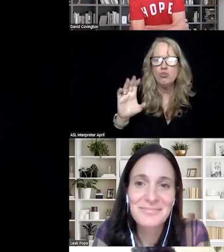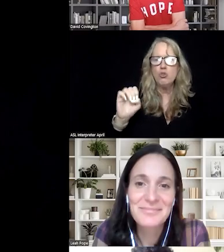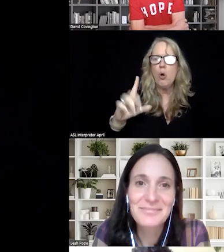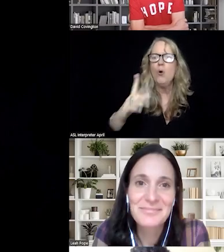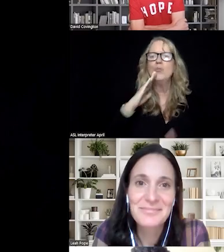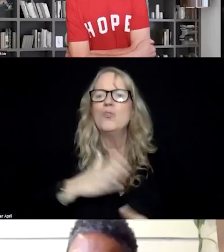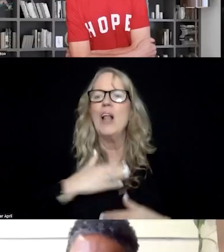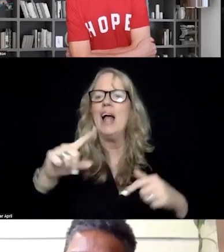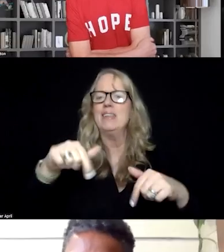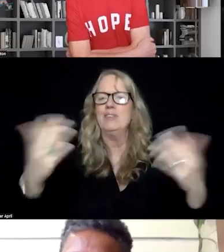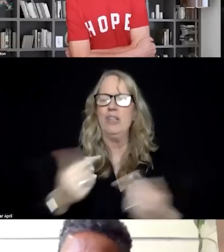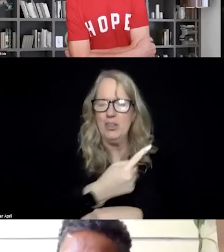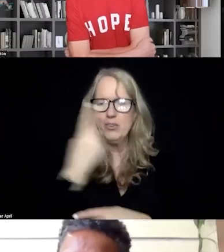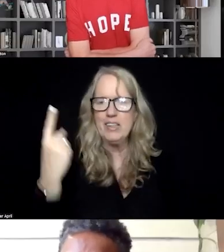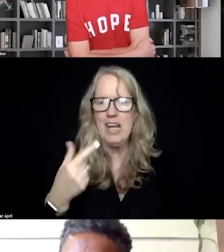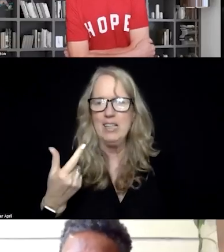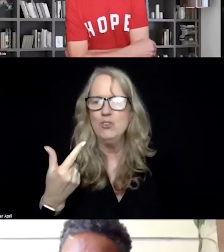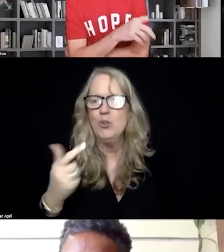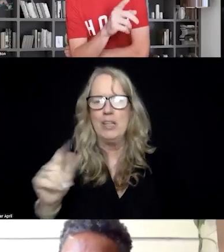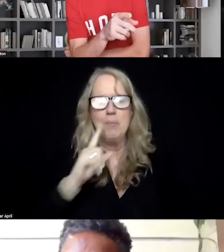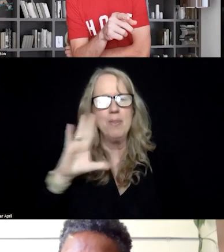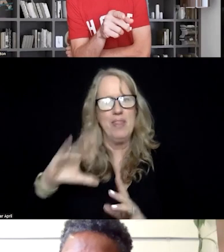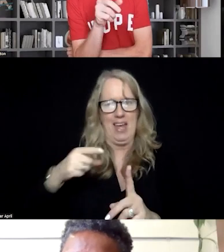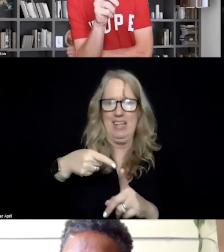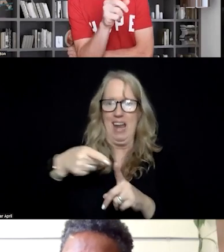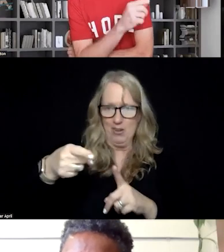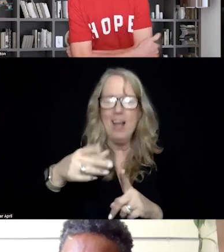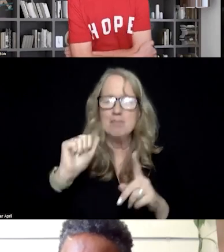TODAY. GEORGIA IS ONE OF THE AREAS THAT FOUND THE WORK FORCE